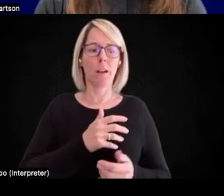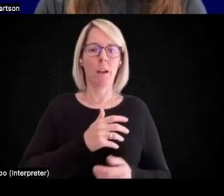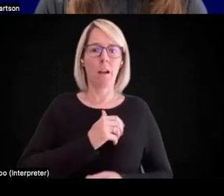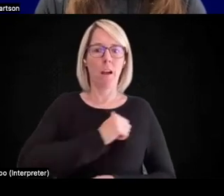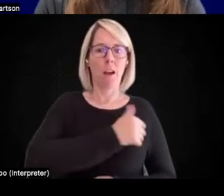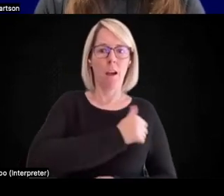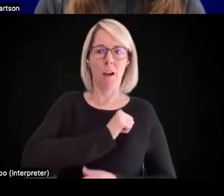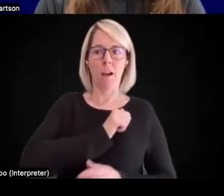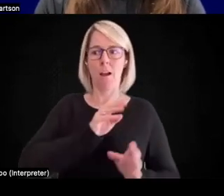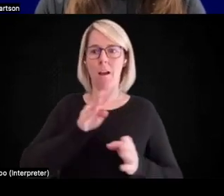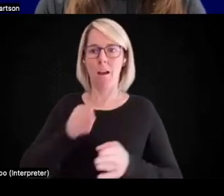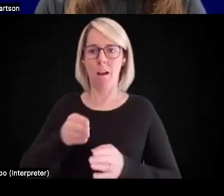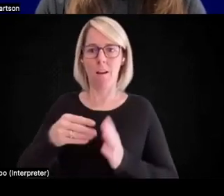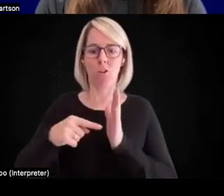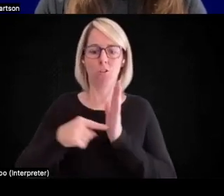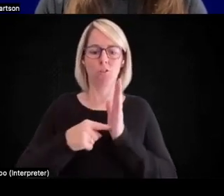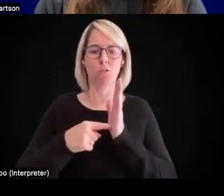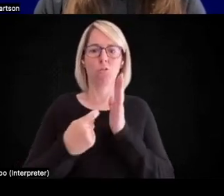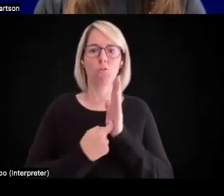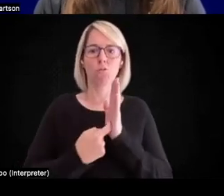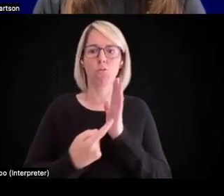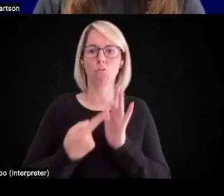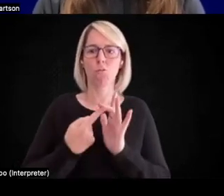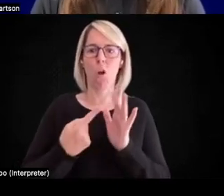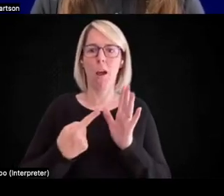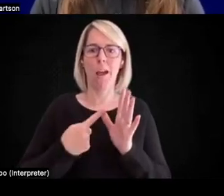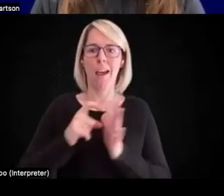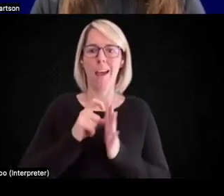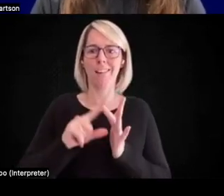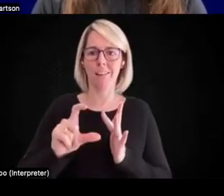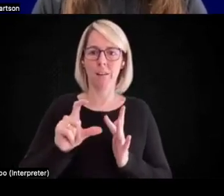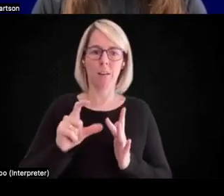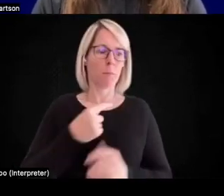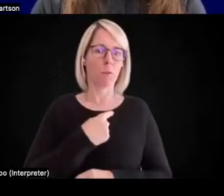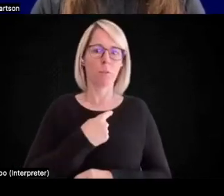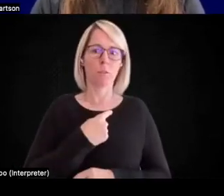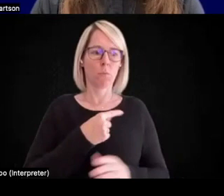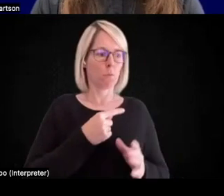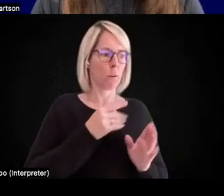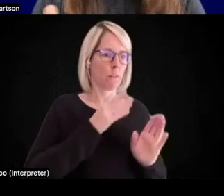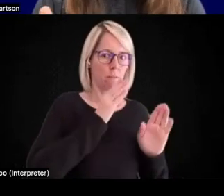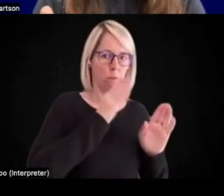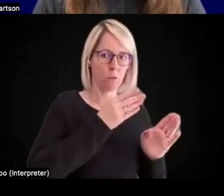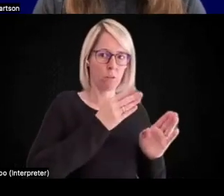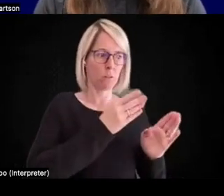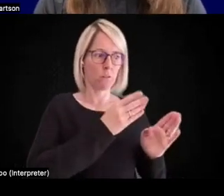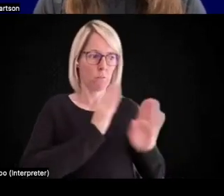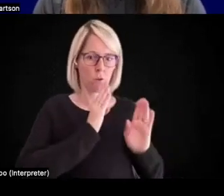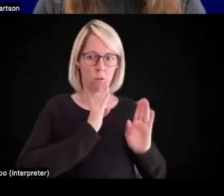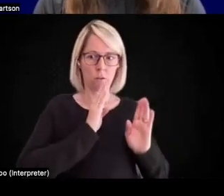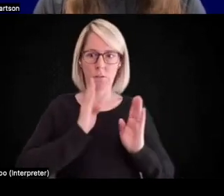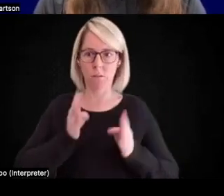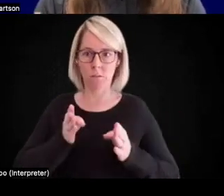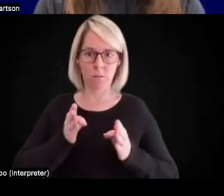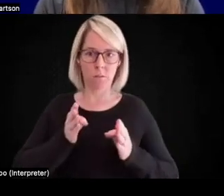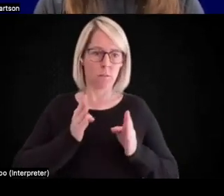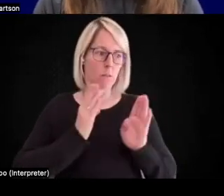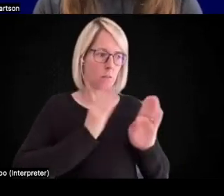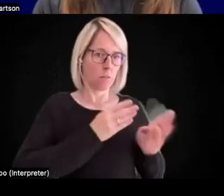interaction evolves. We are regulating our proximity to each other, so you will see